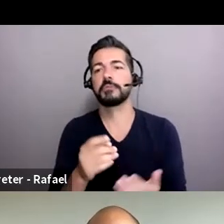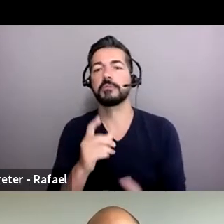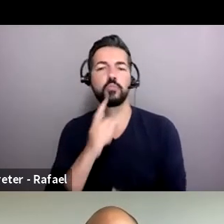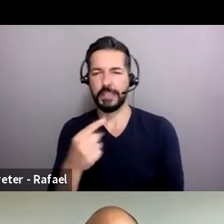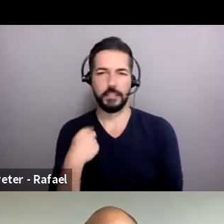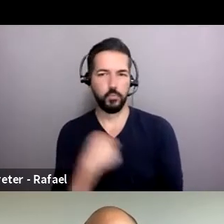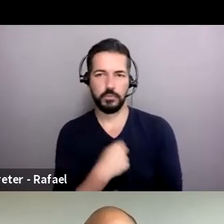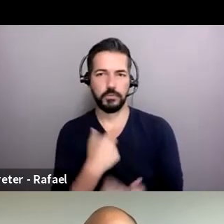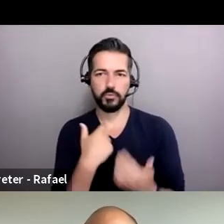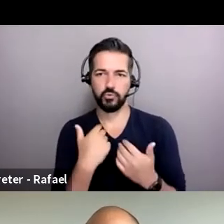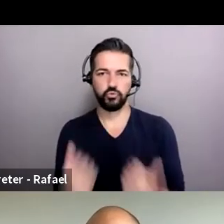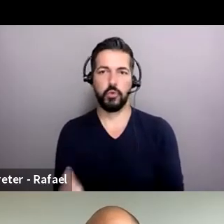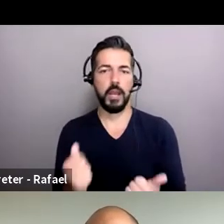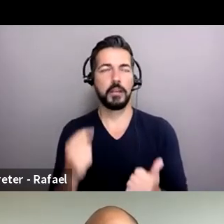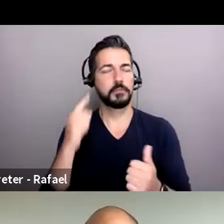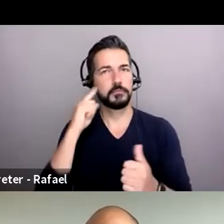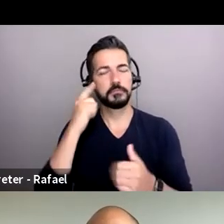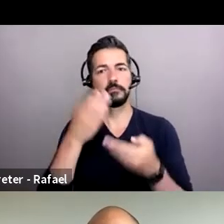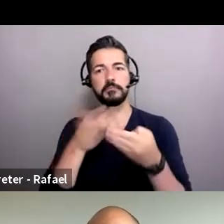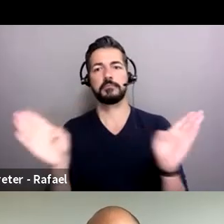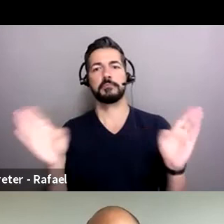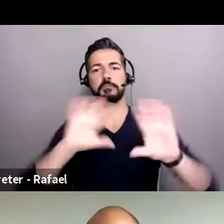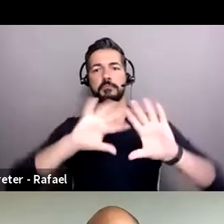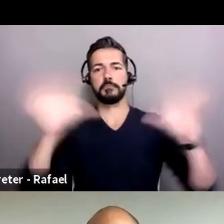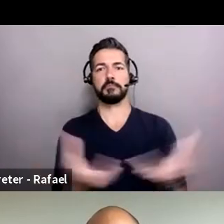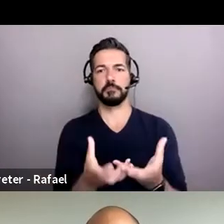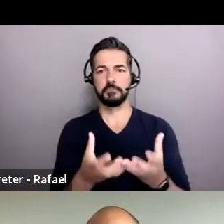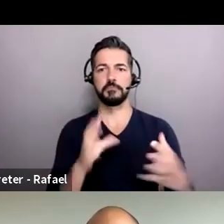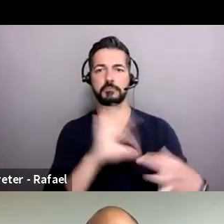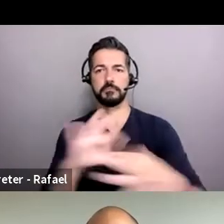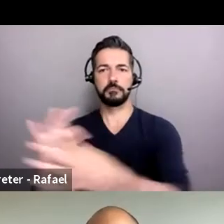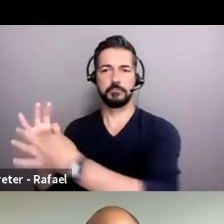go holistic and multidisciplinary by interfacing with as